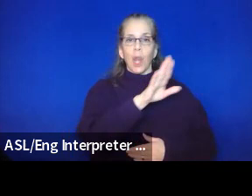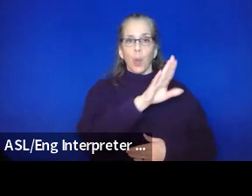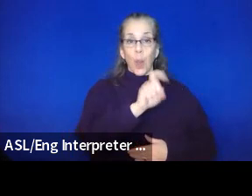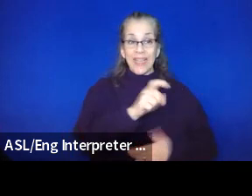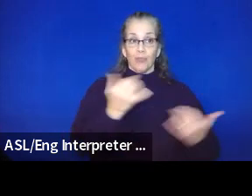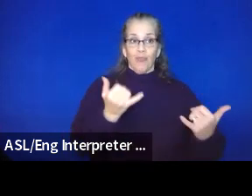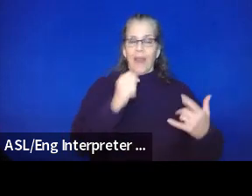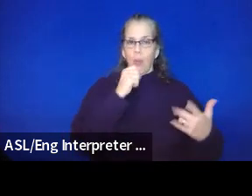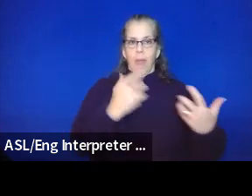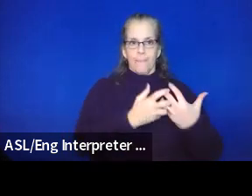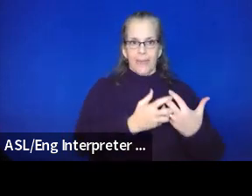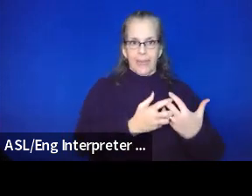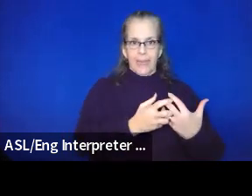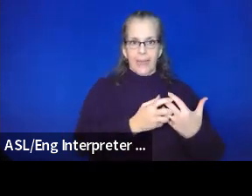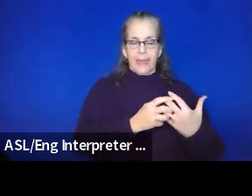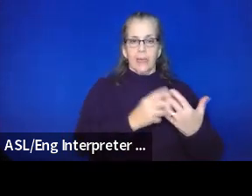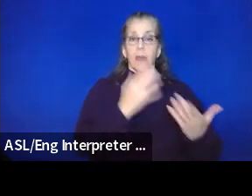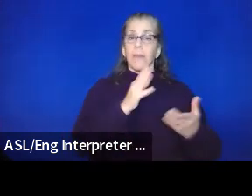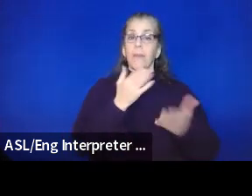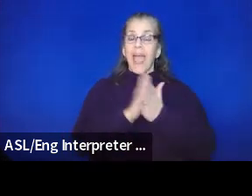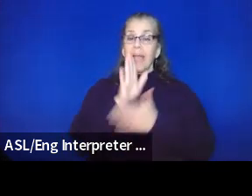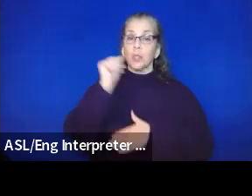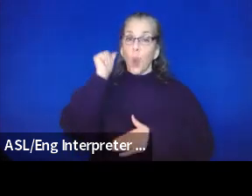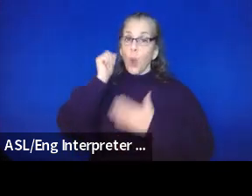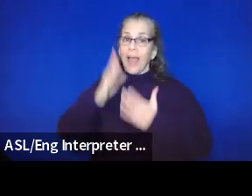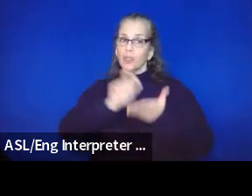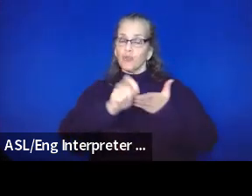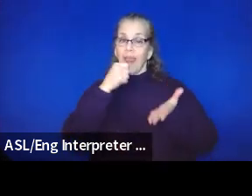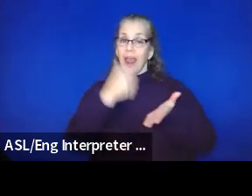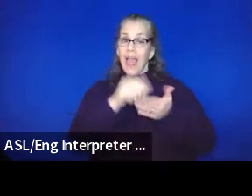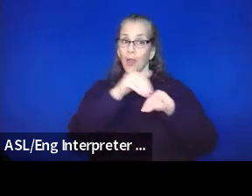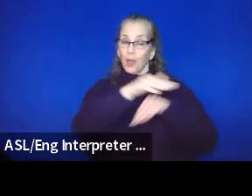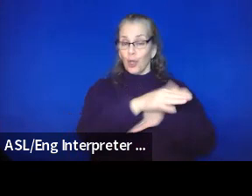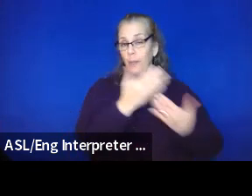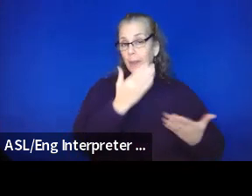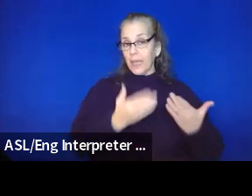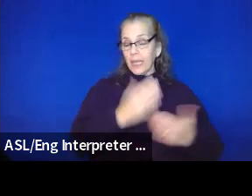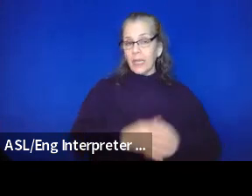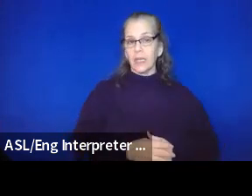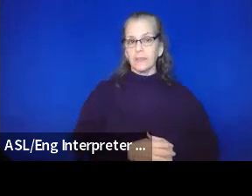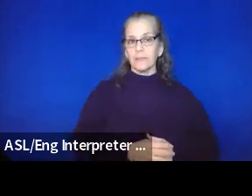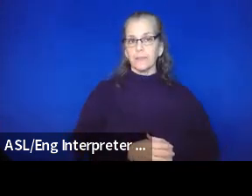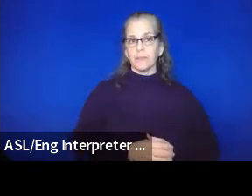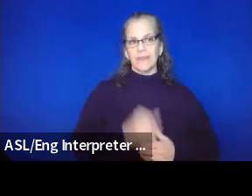your audiologist to maybe write a letter. But yes, it's not an option, is what I'm getting